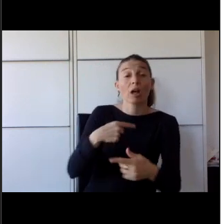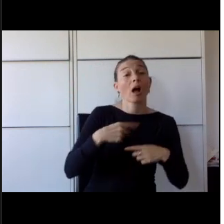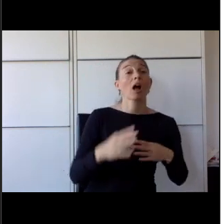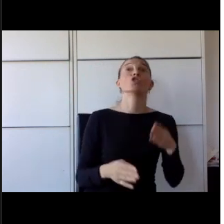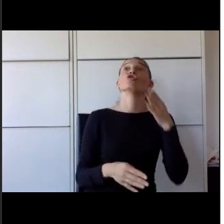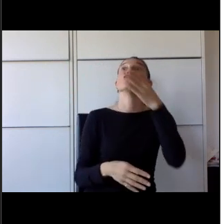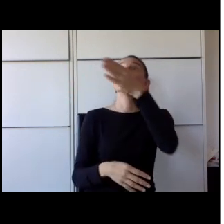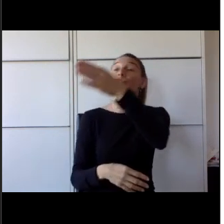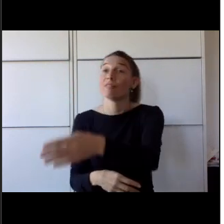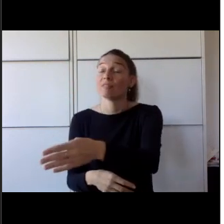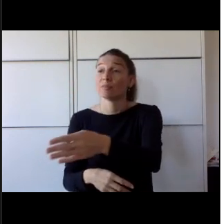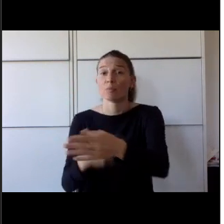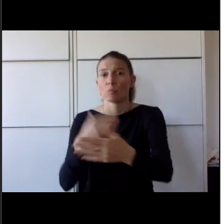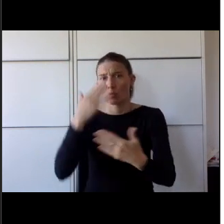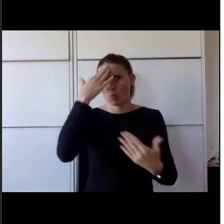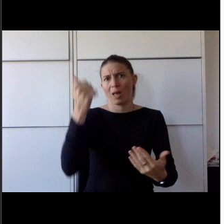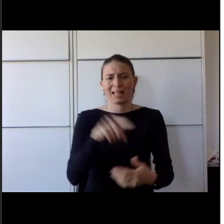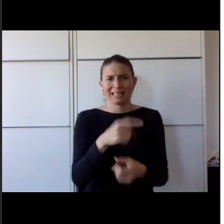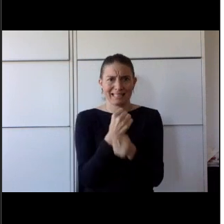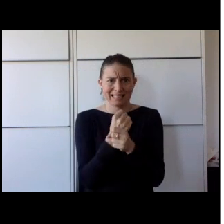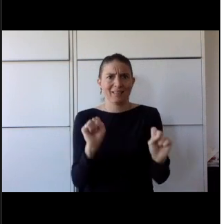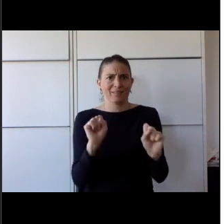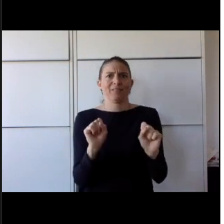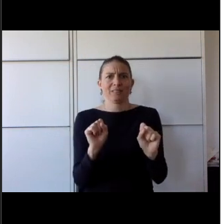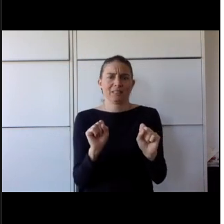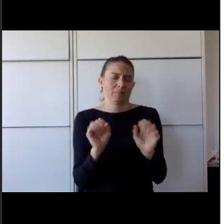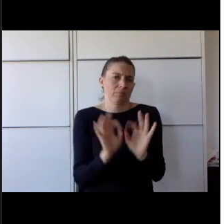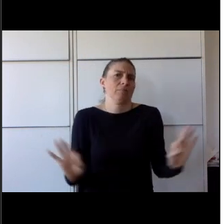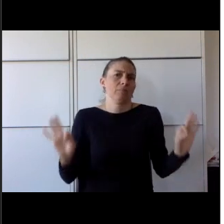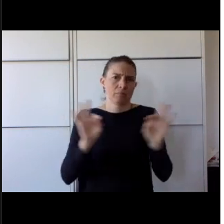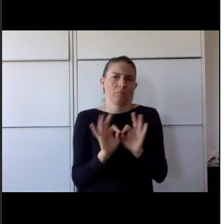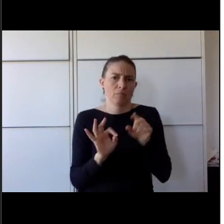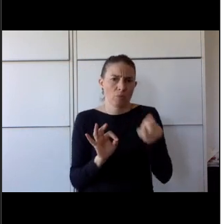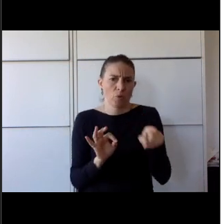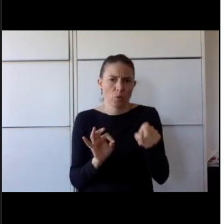because per person's safety is the most highest priority